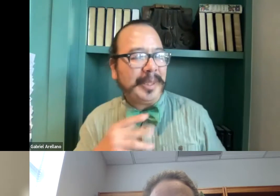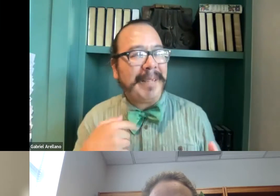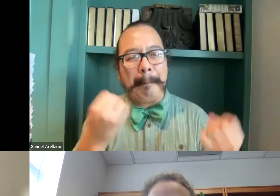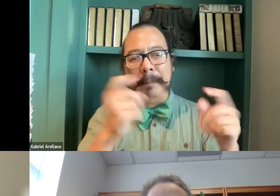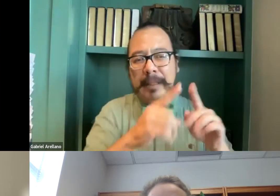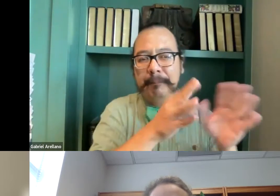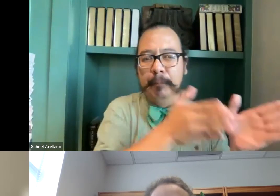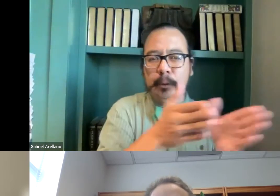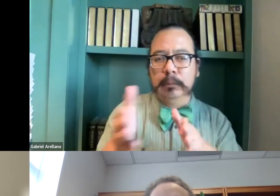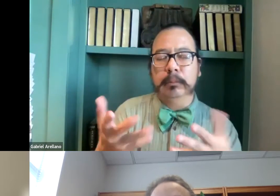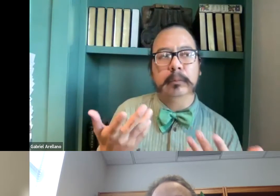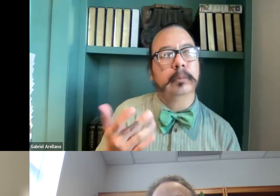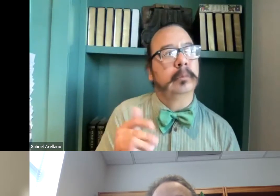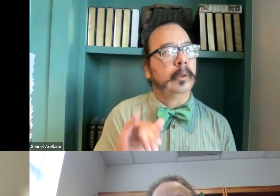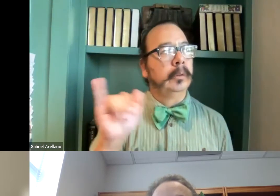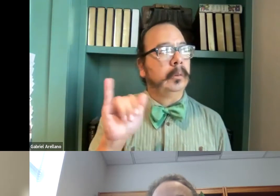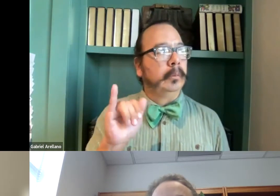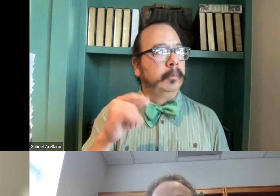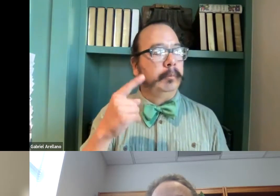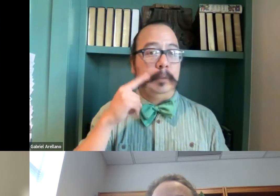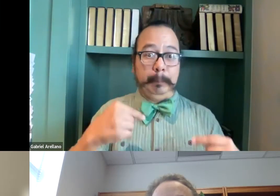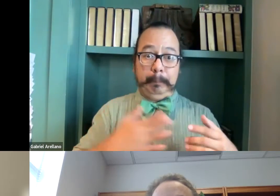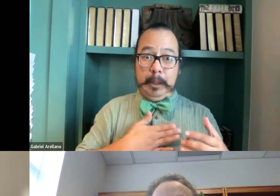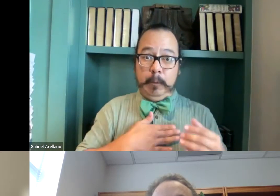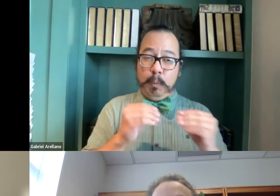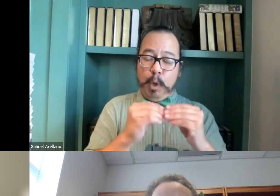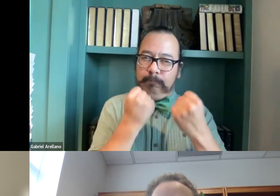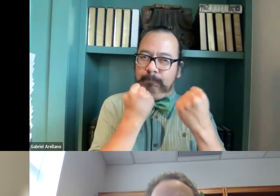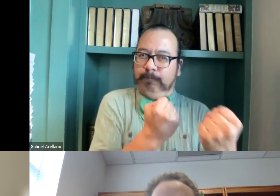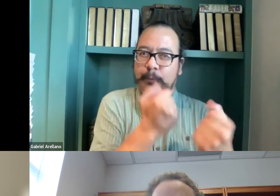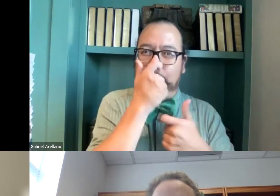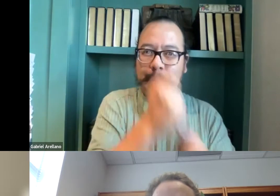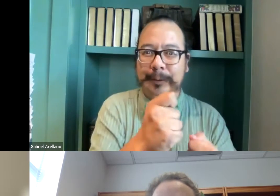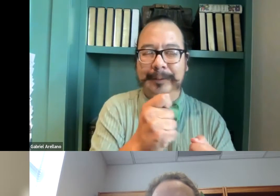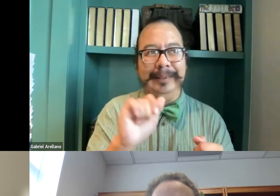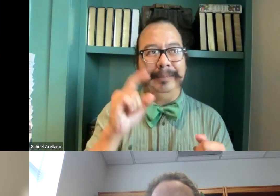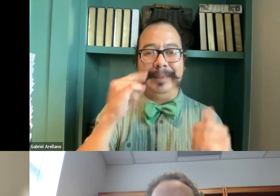Sign Language Interpreter | Paola Morales del Castillo, they: And and and and I look to further uh collaborations through my social enterprise stem